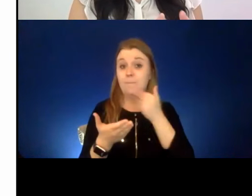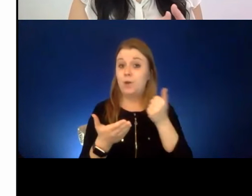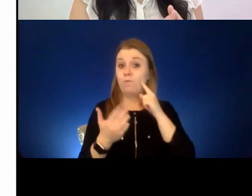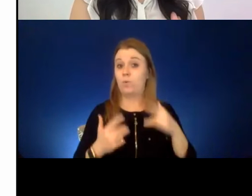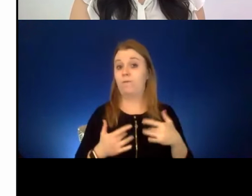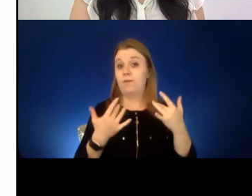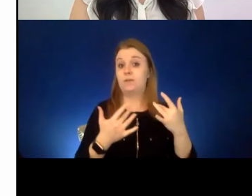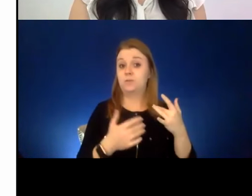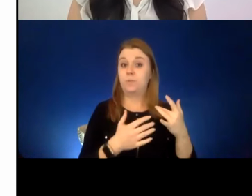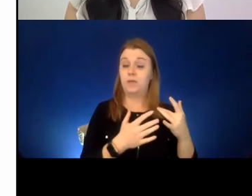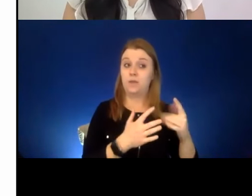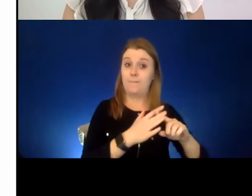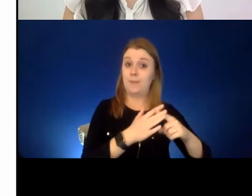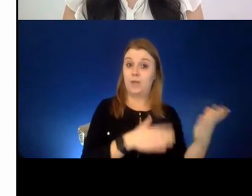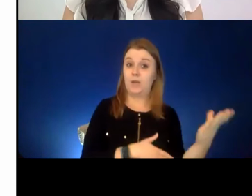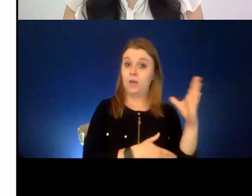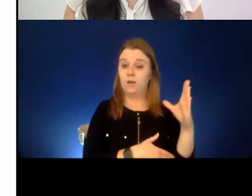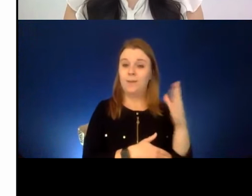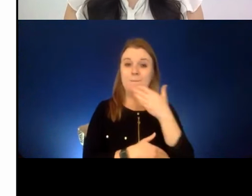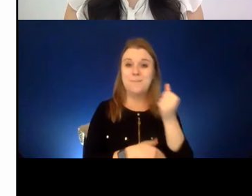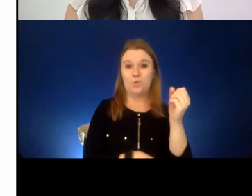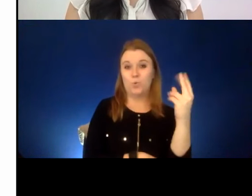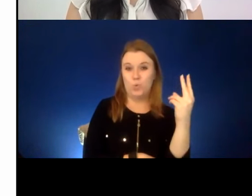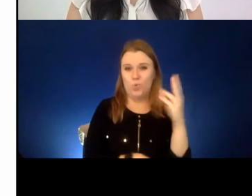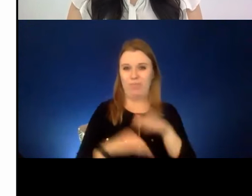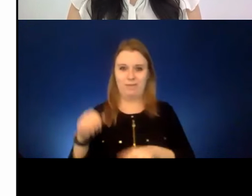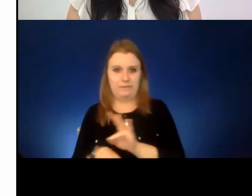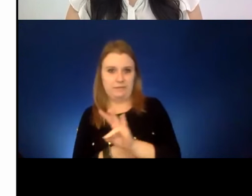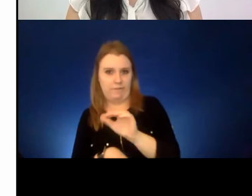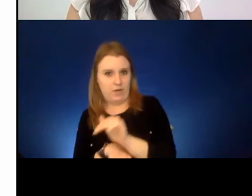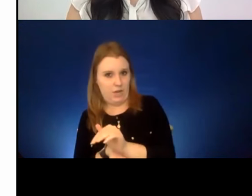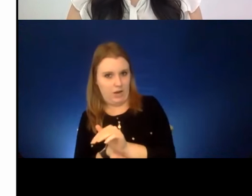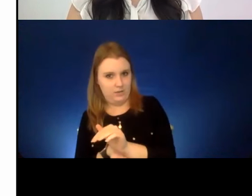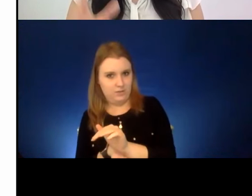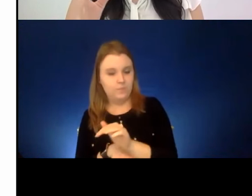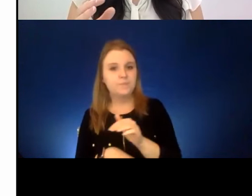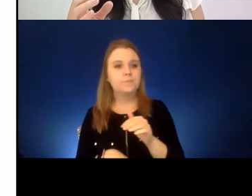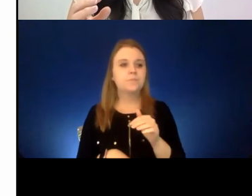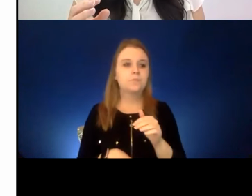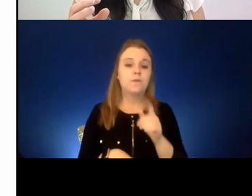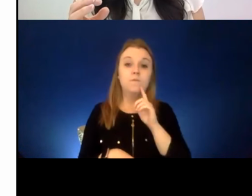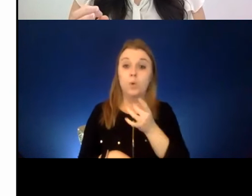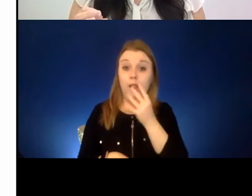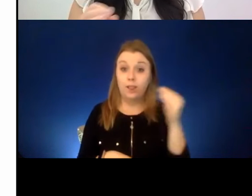They'll do better at noon than they will do 7:00 p.m. at night. In terms of lighting, turning down the lighting a little bit